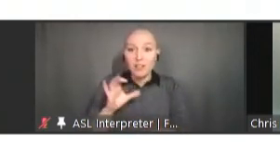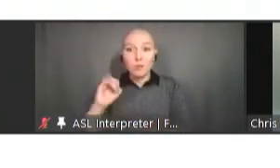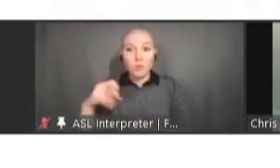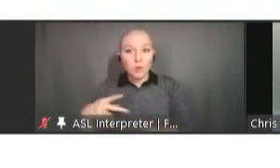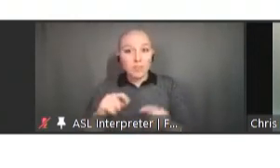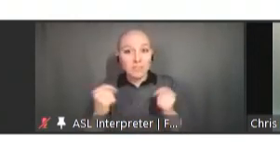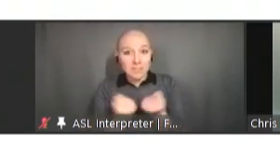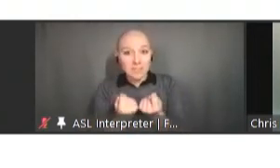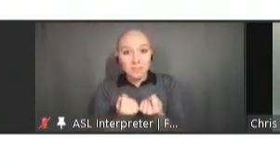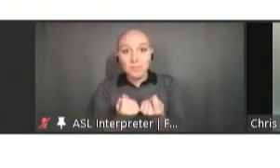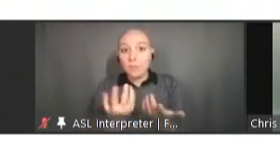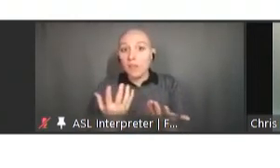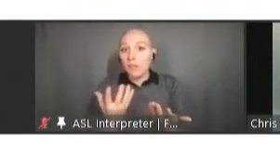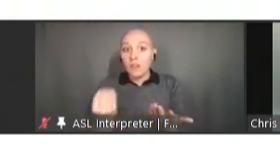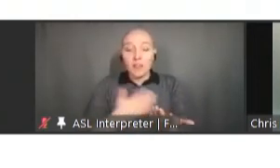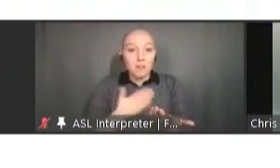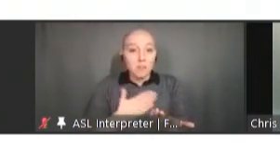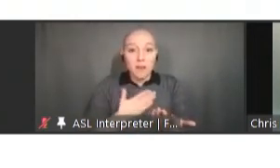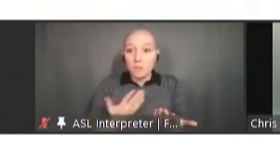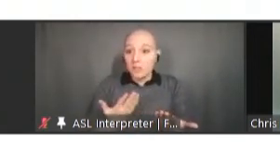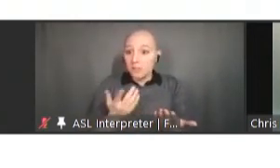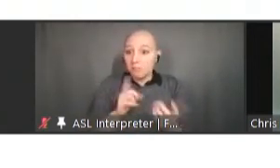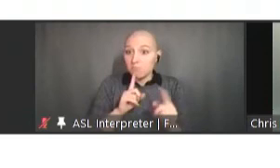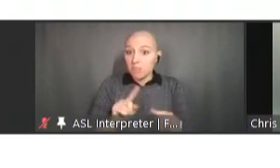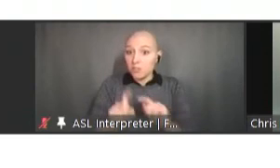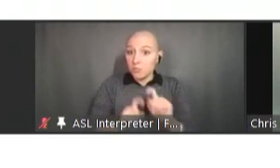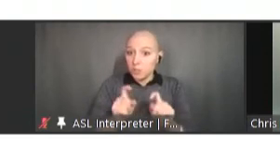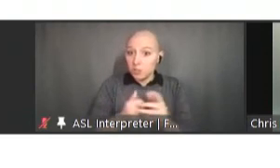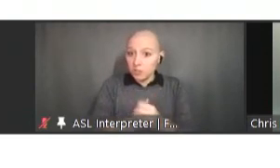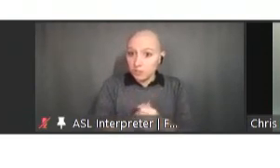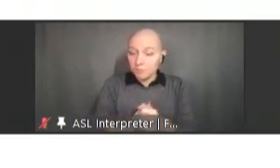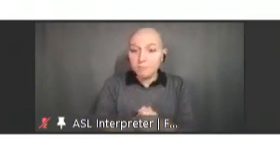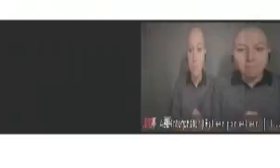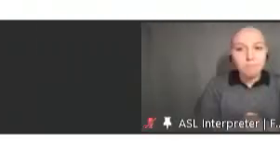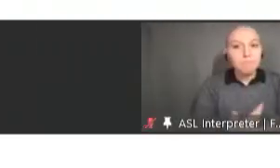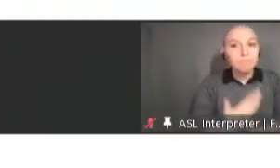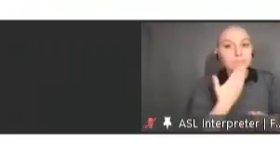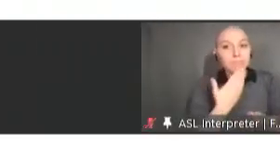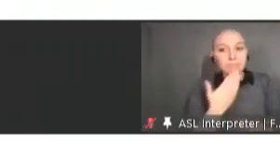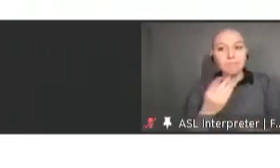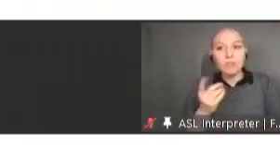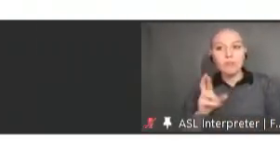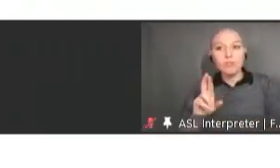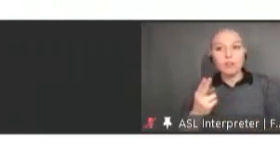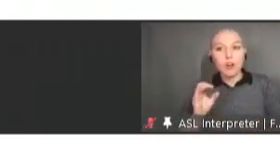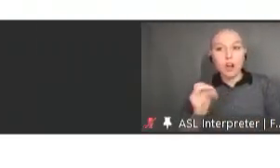Robert Hopkins: Thank you, Dr. Houchens. I appreciate all of our presenters, Dr. Finstad,